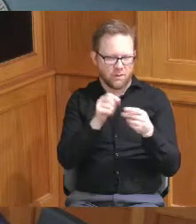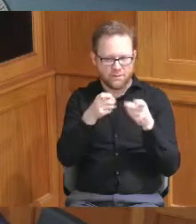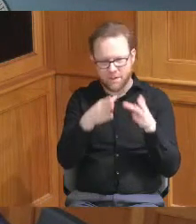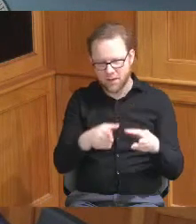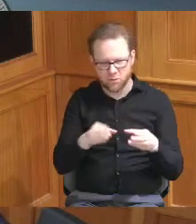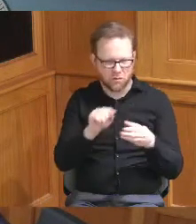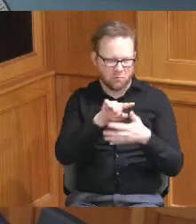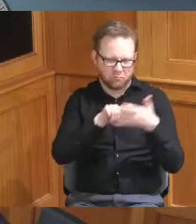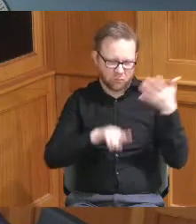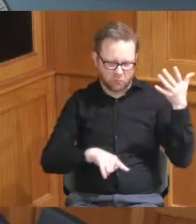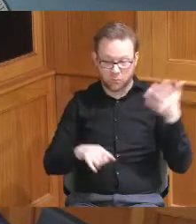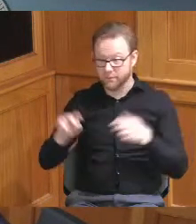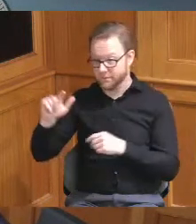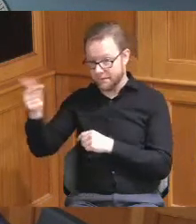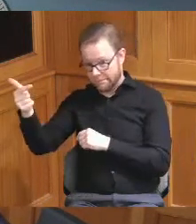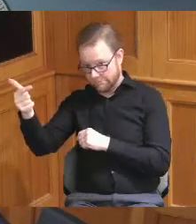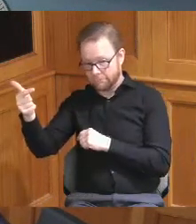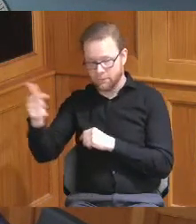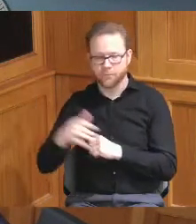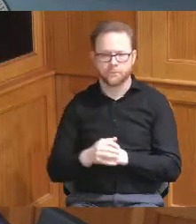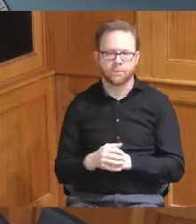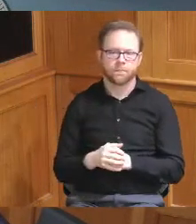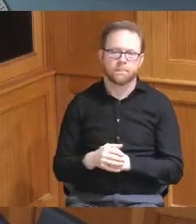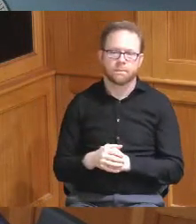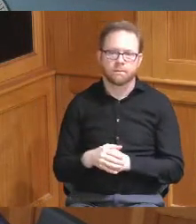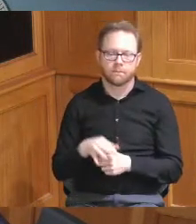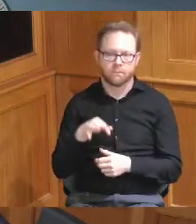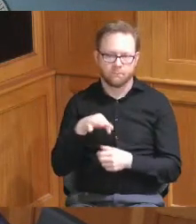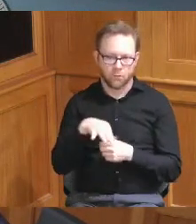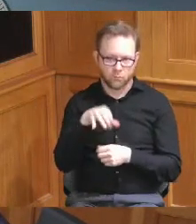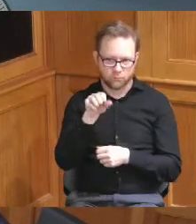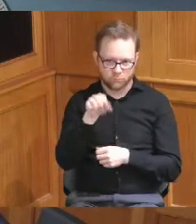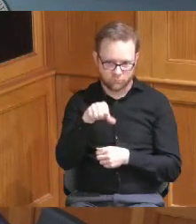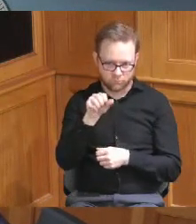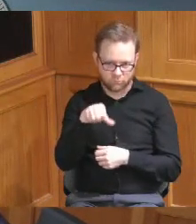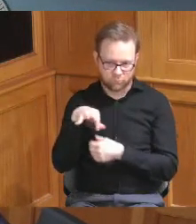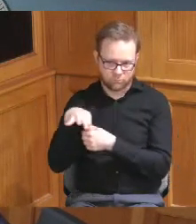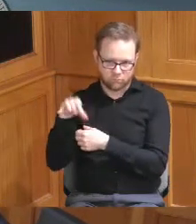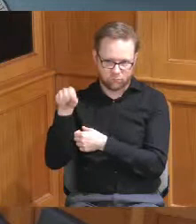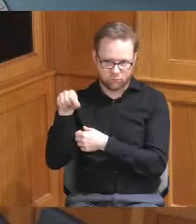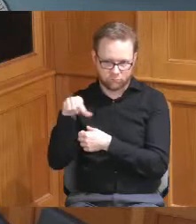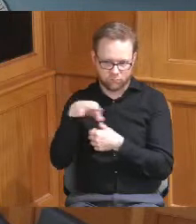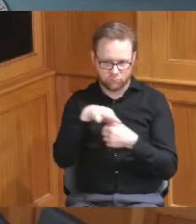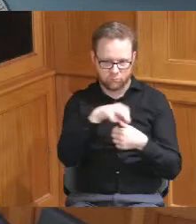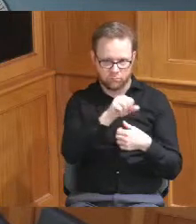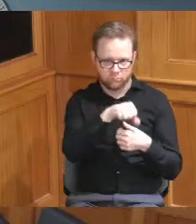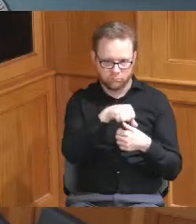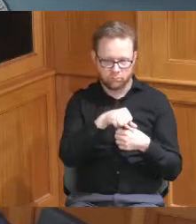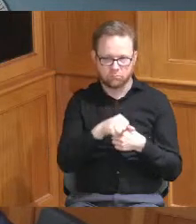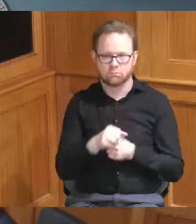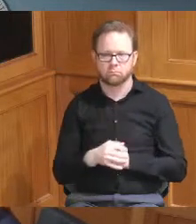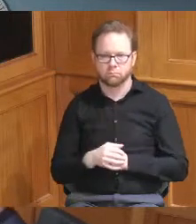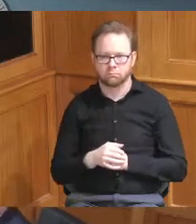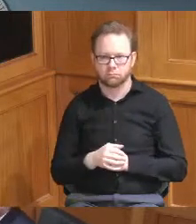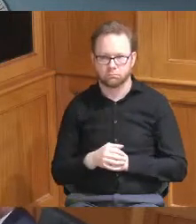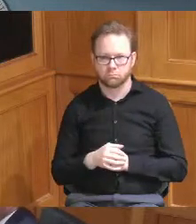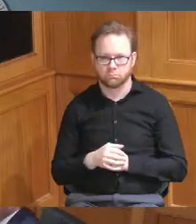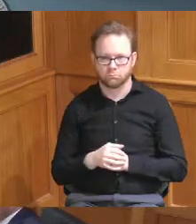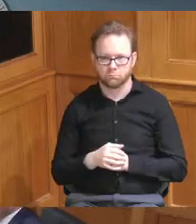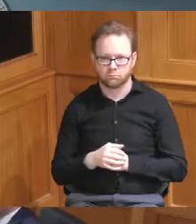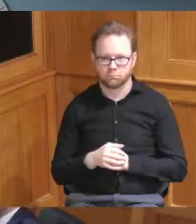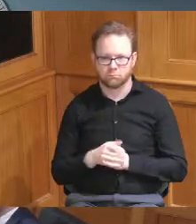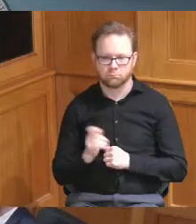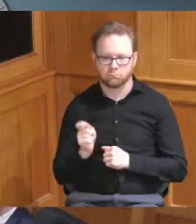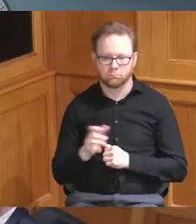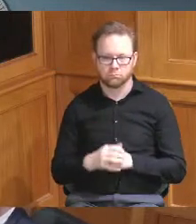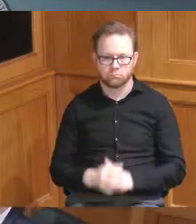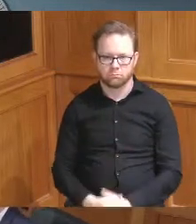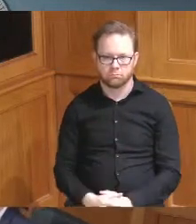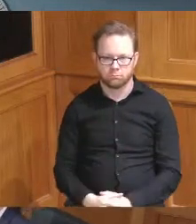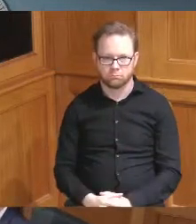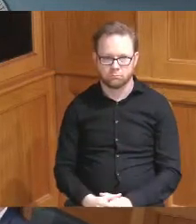Etc our second Commissioner Reece yes Commissioner Driehaus Commissioner Summerow Dumas yes